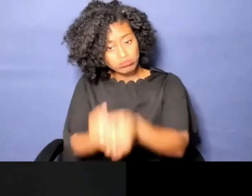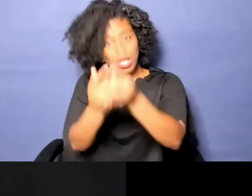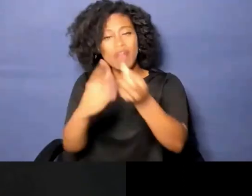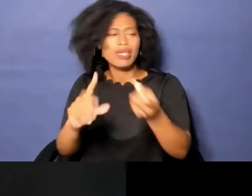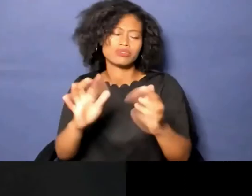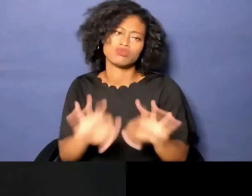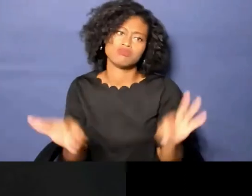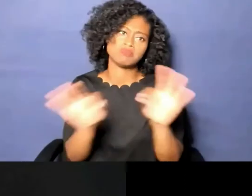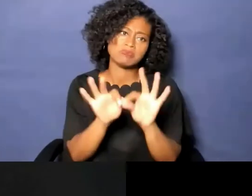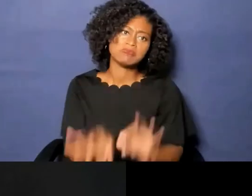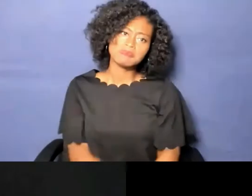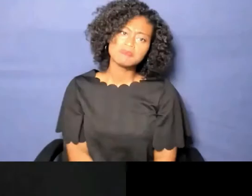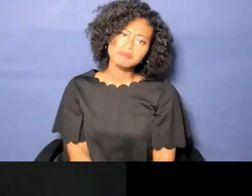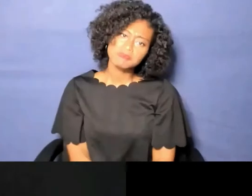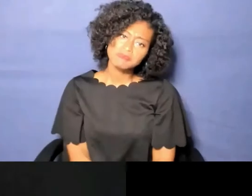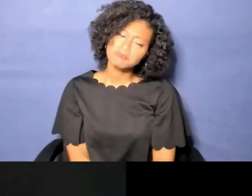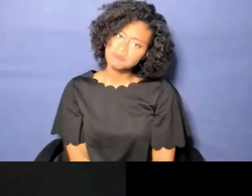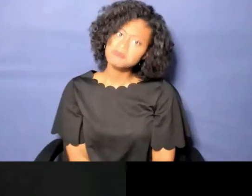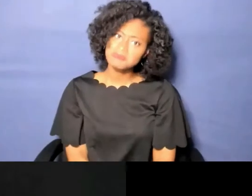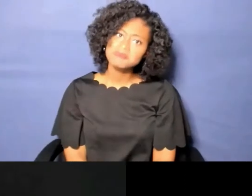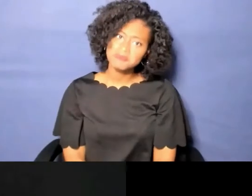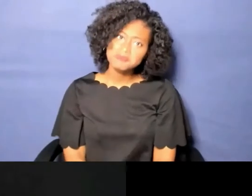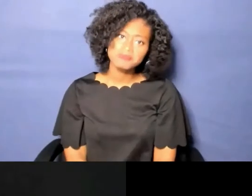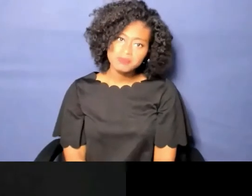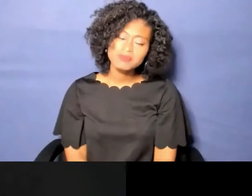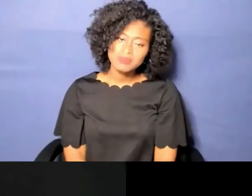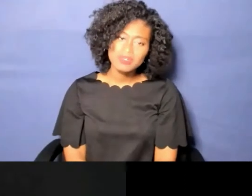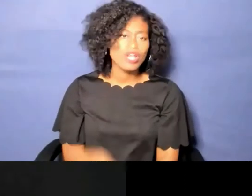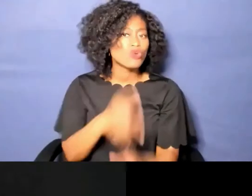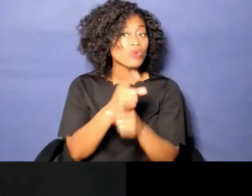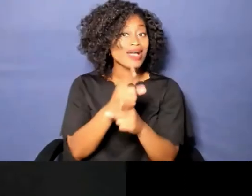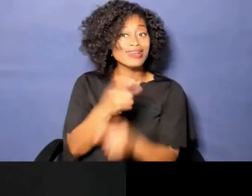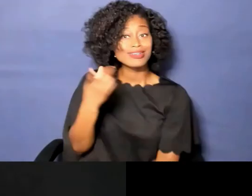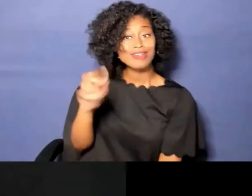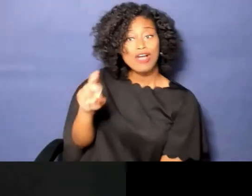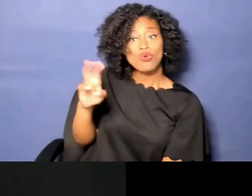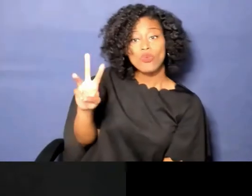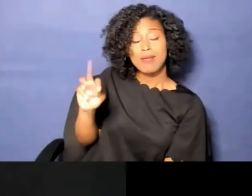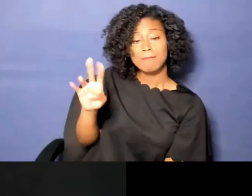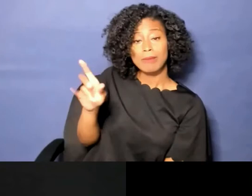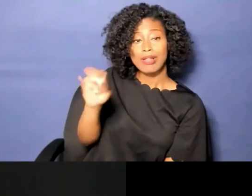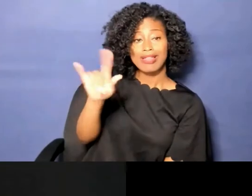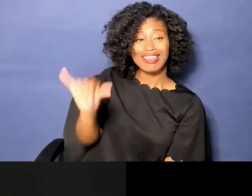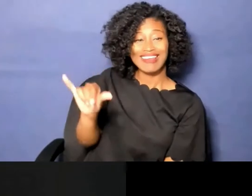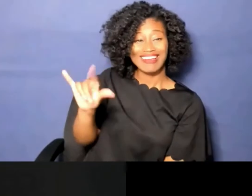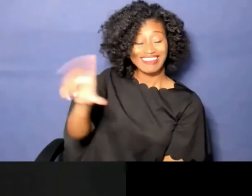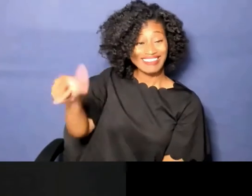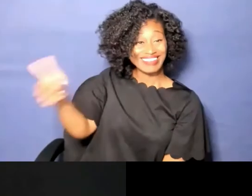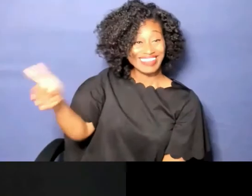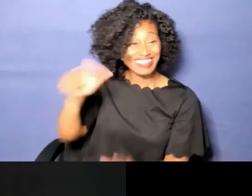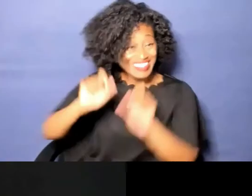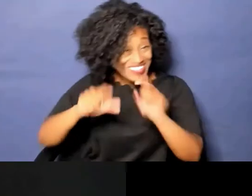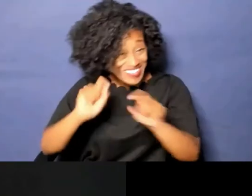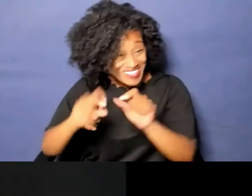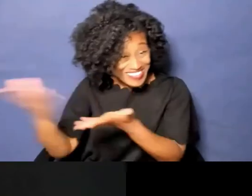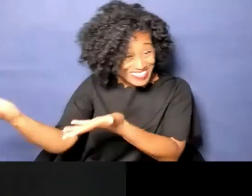Absolutely. Dr. Wimberly I believe the question asking to you.